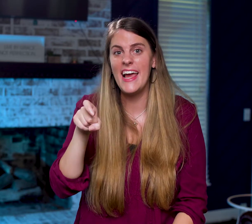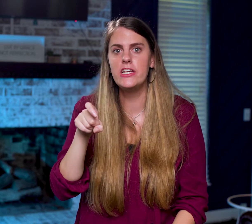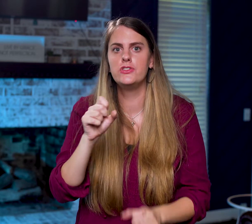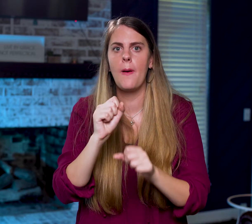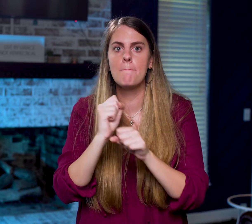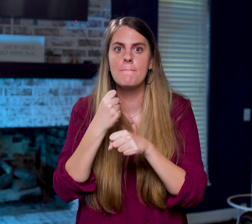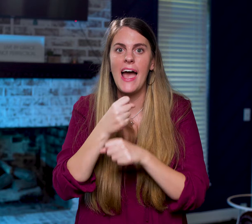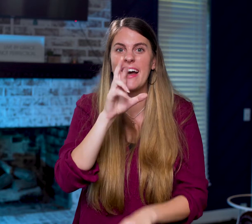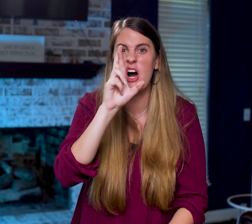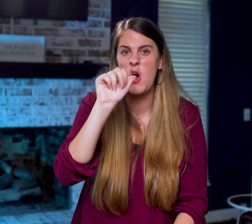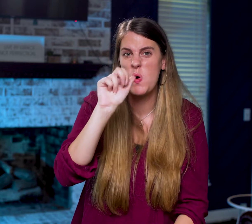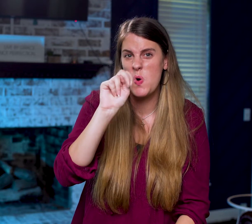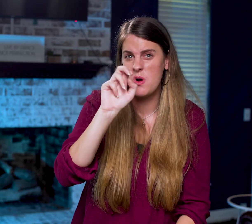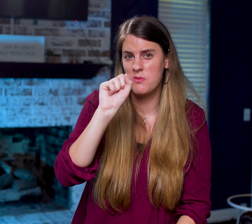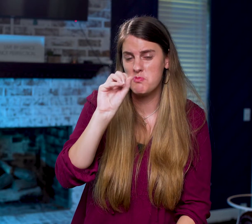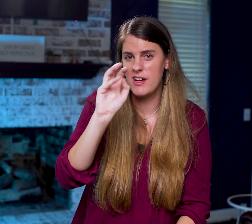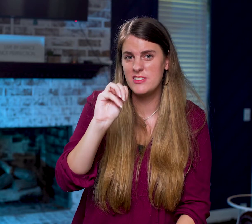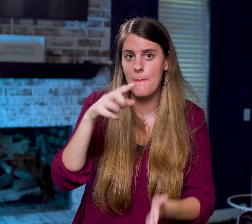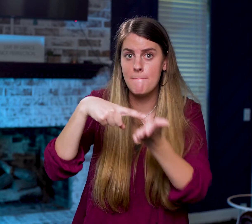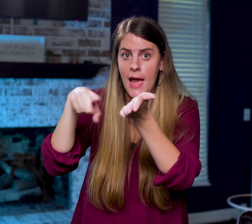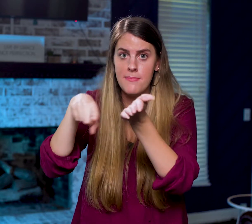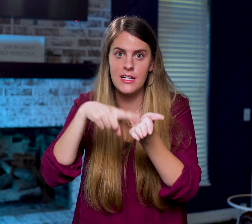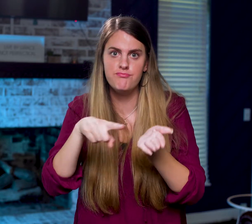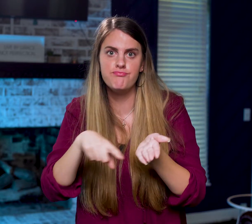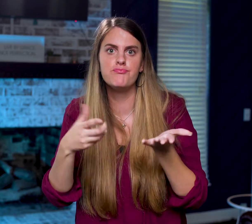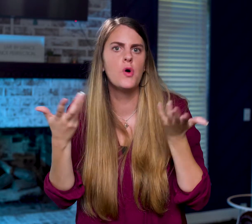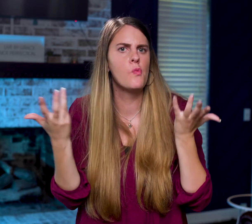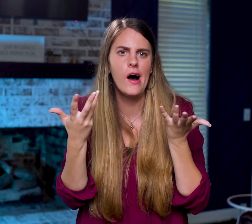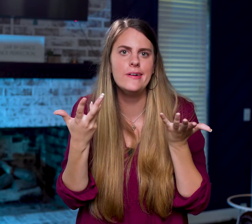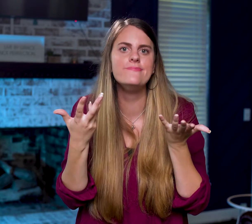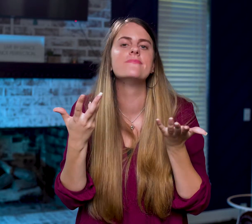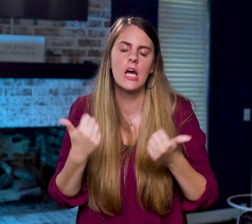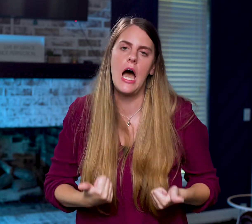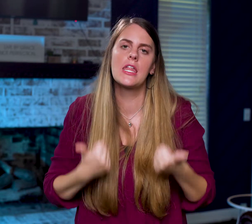they need to make a ransom payment based on the lives